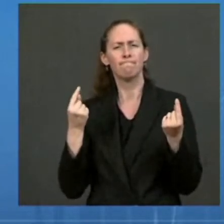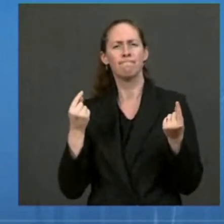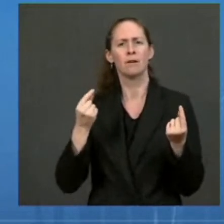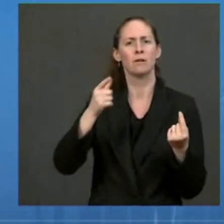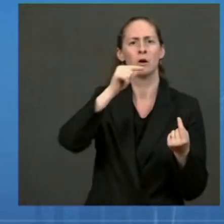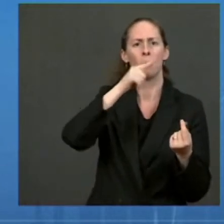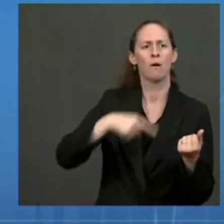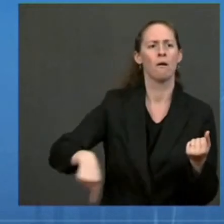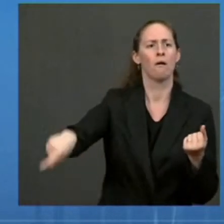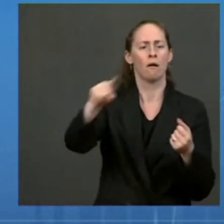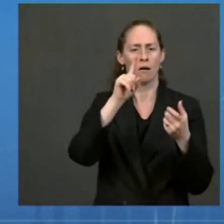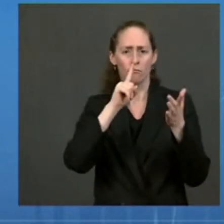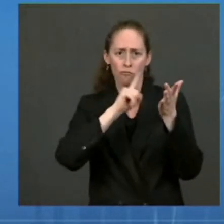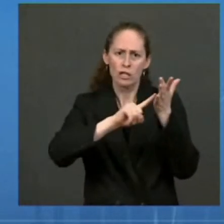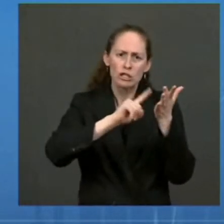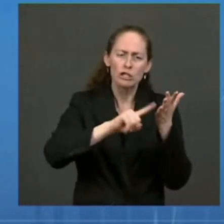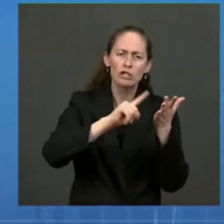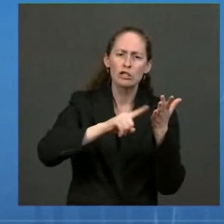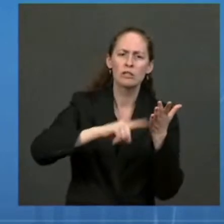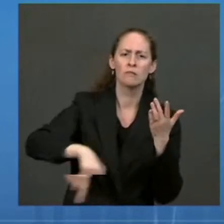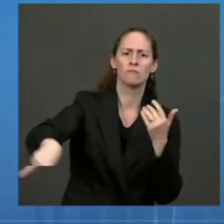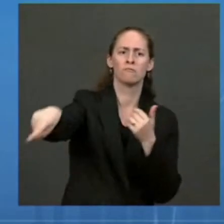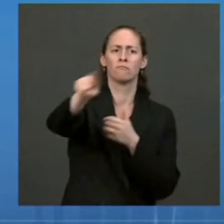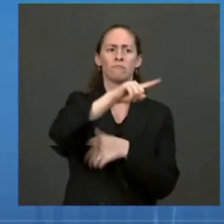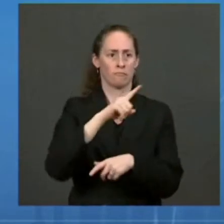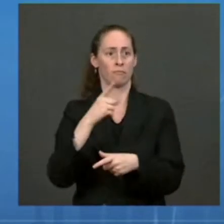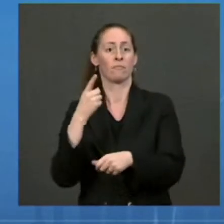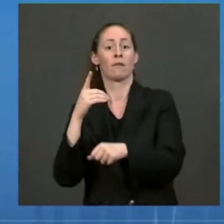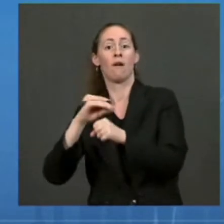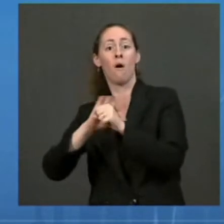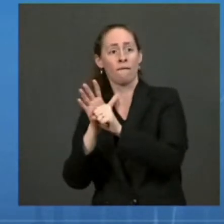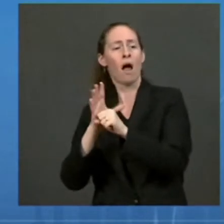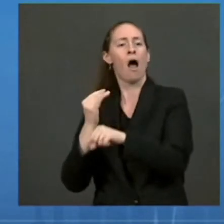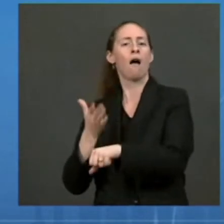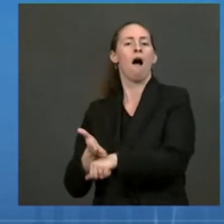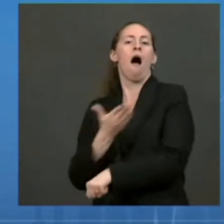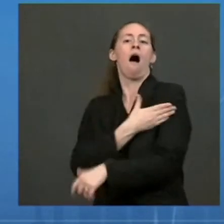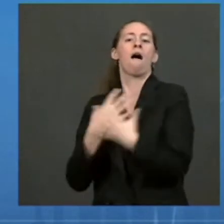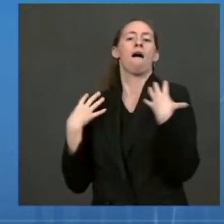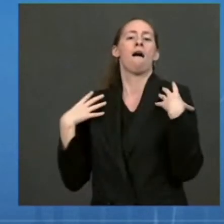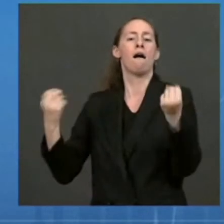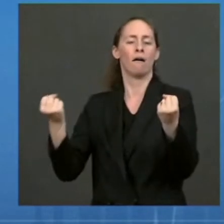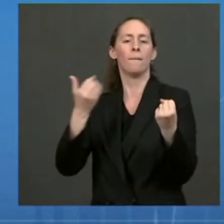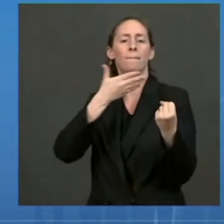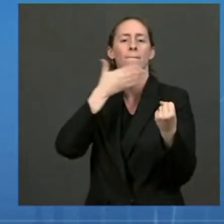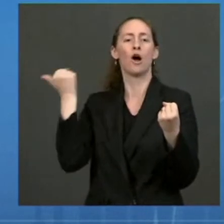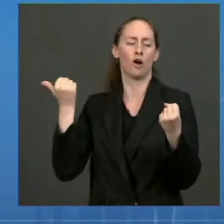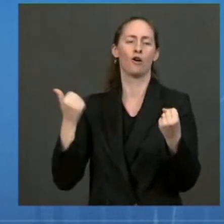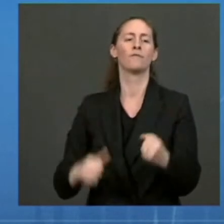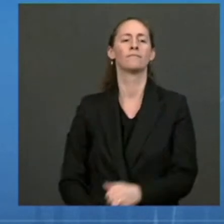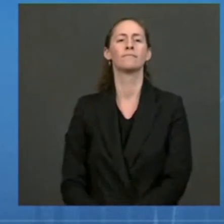RECOVER STAN'S FORM RESEARCHING